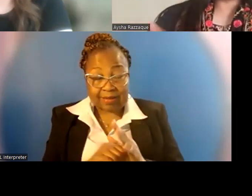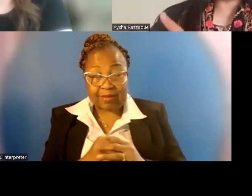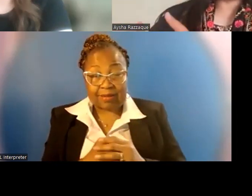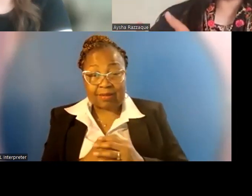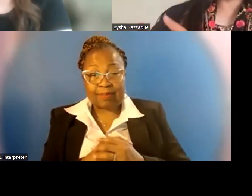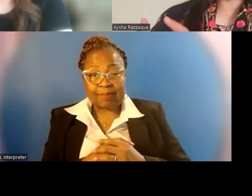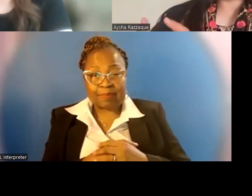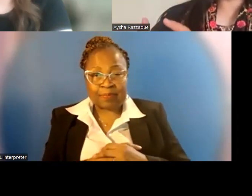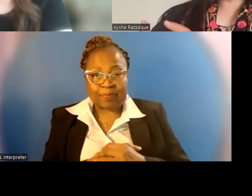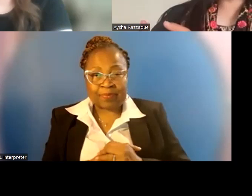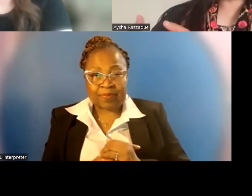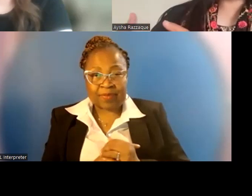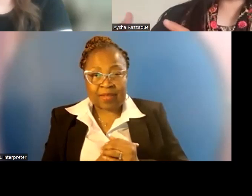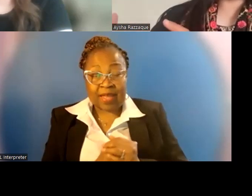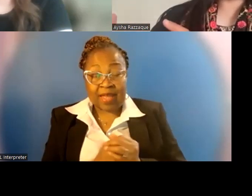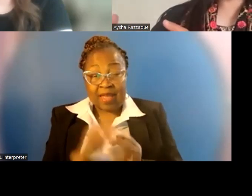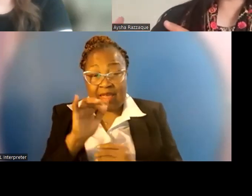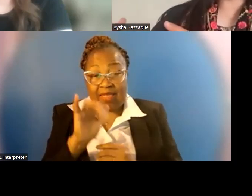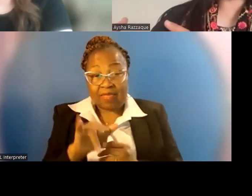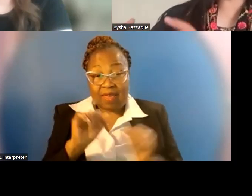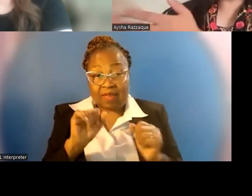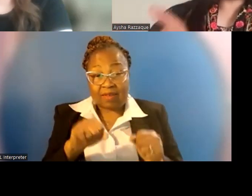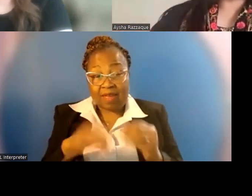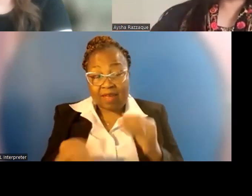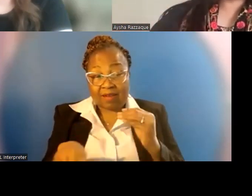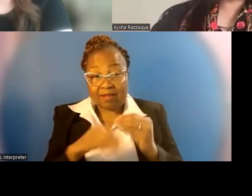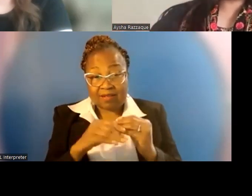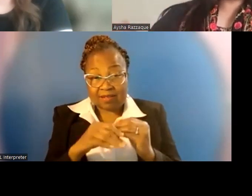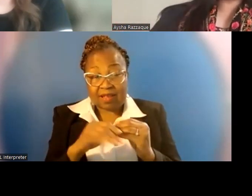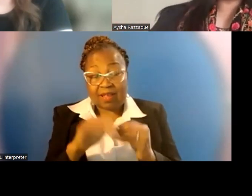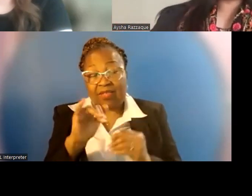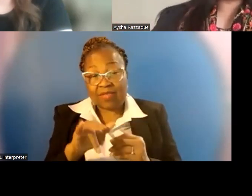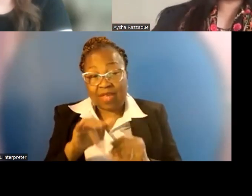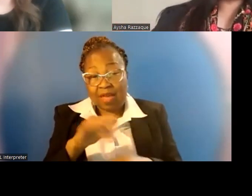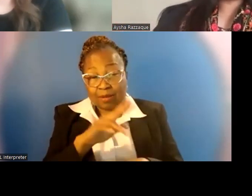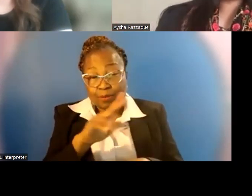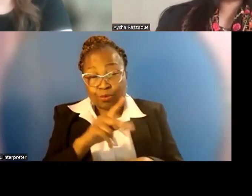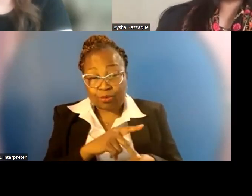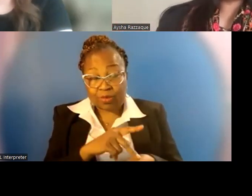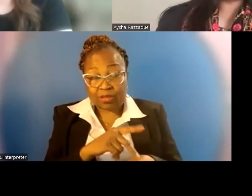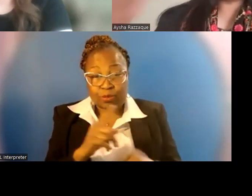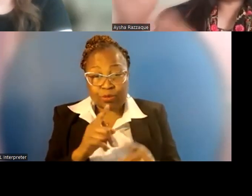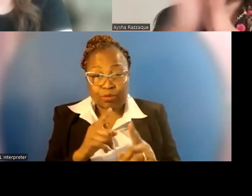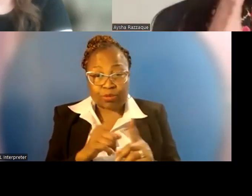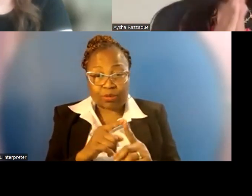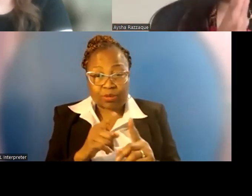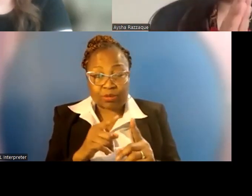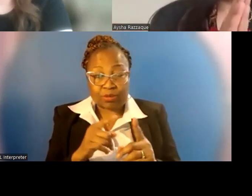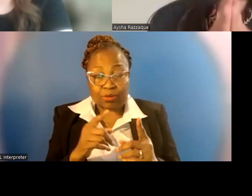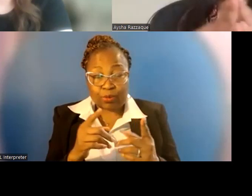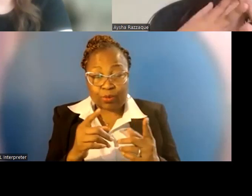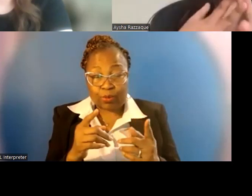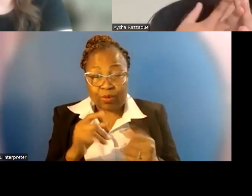And that can extend, that principle can extend to other cultural centers,